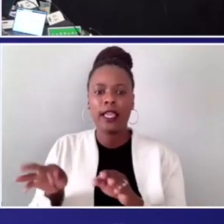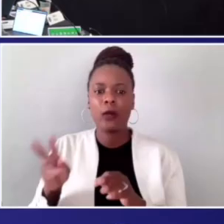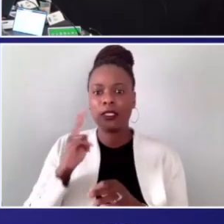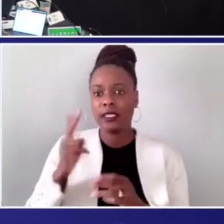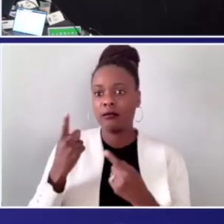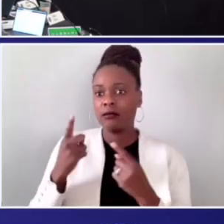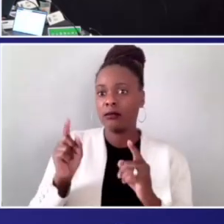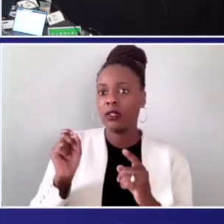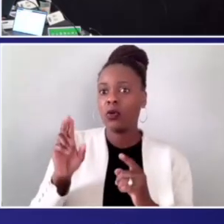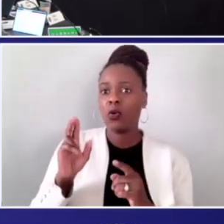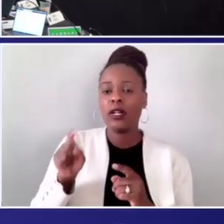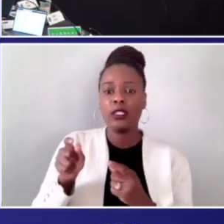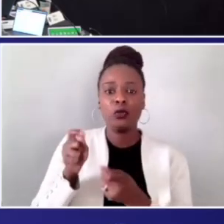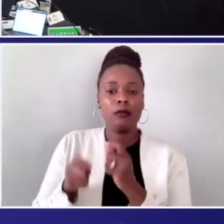modifications that would make it clearer.